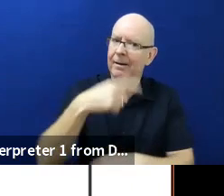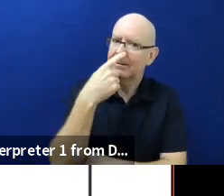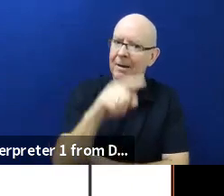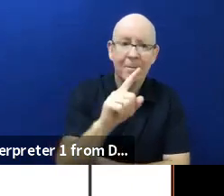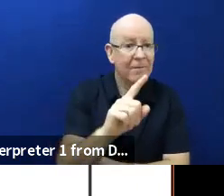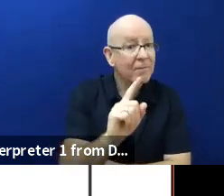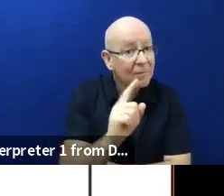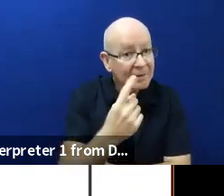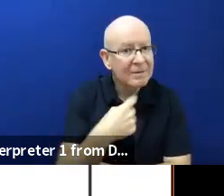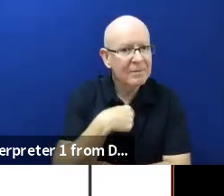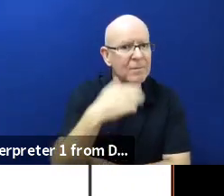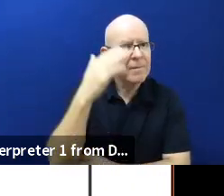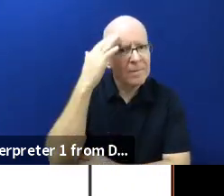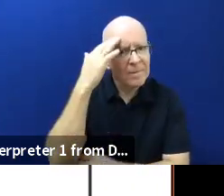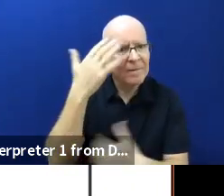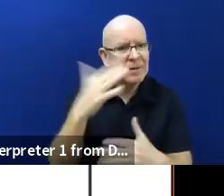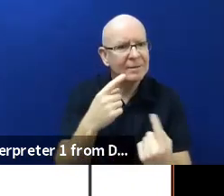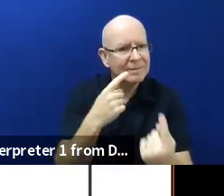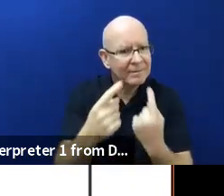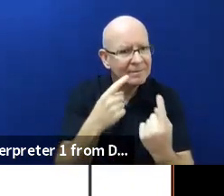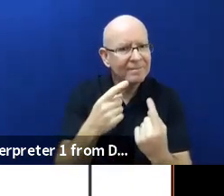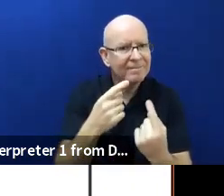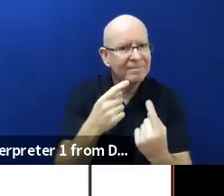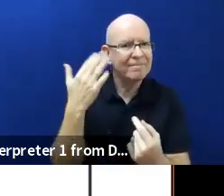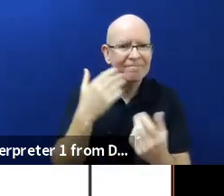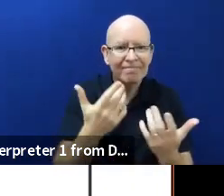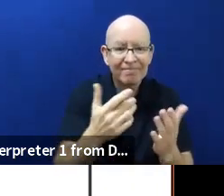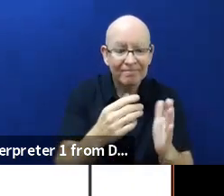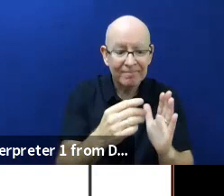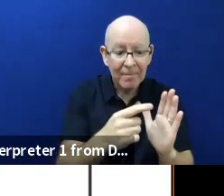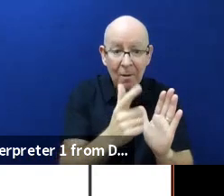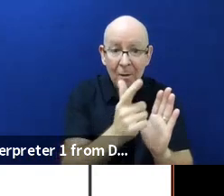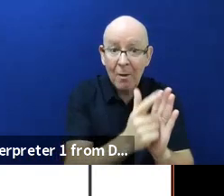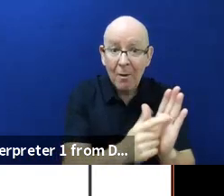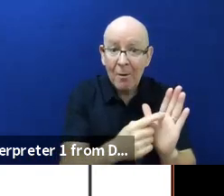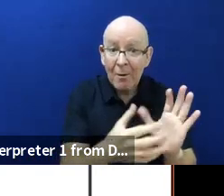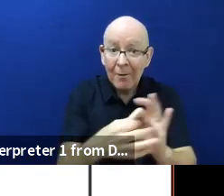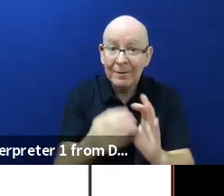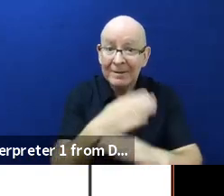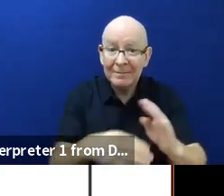for example, the disability allowance is only 9 to 10% of the national minimum wage.